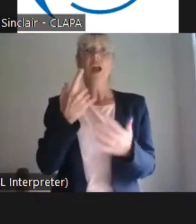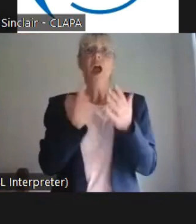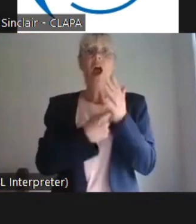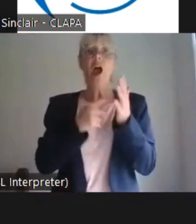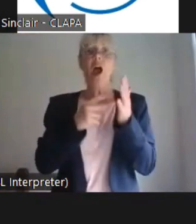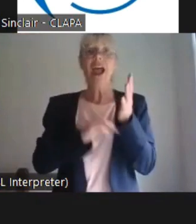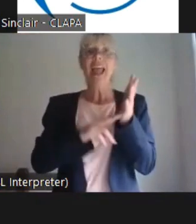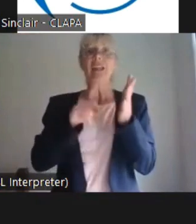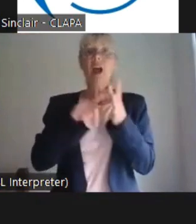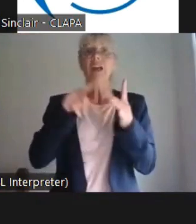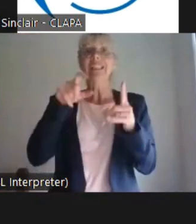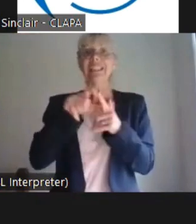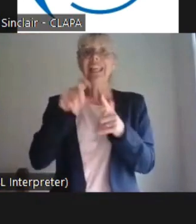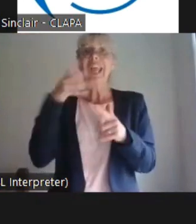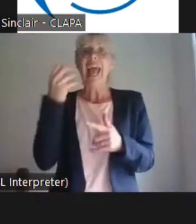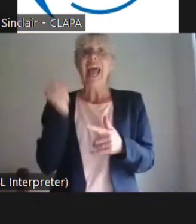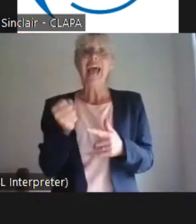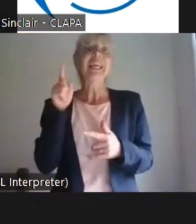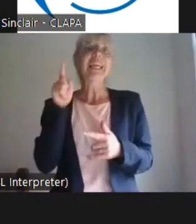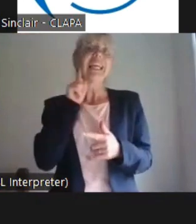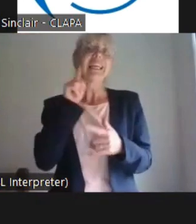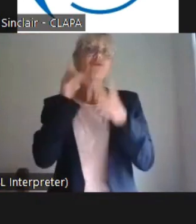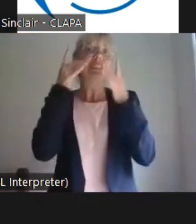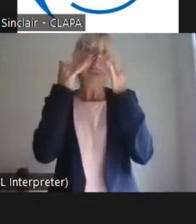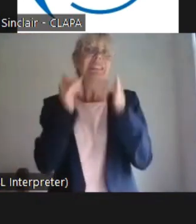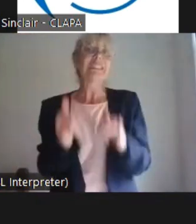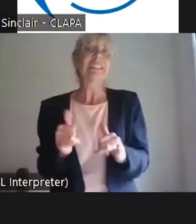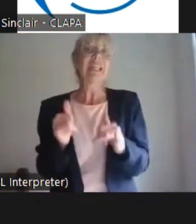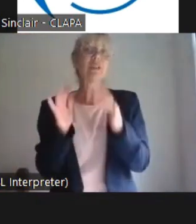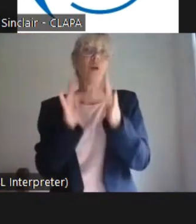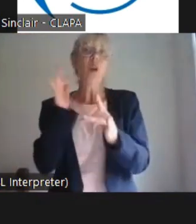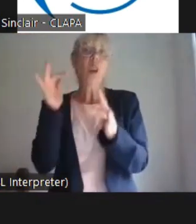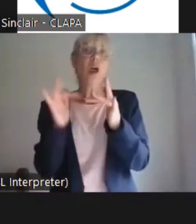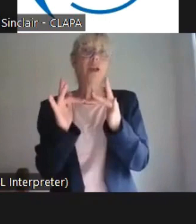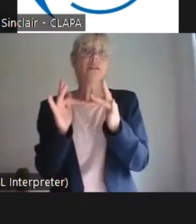sort of like a hearing test thing that you can do um um for sort of adults so